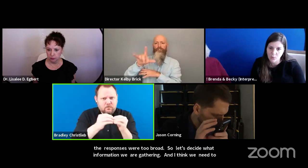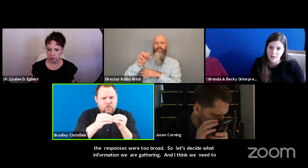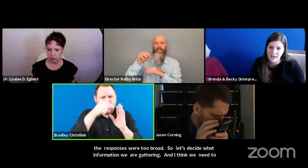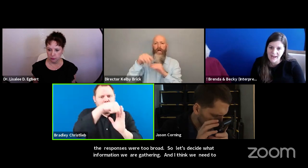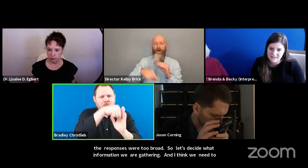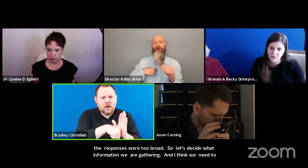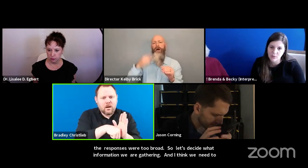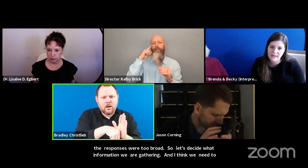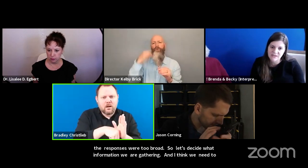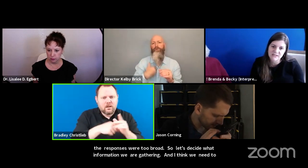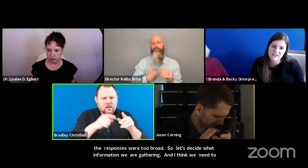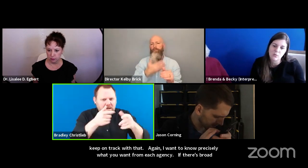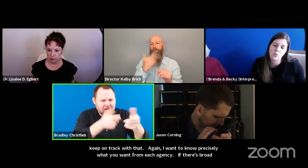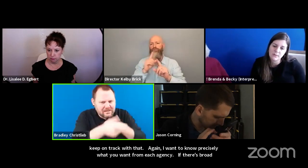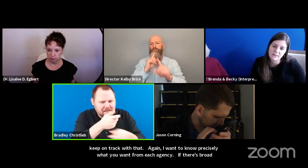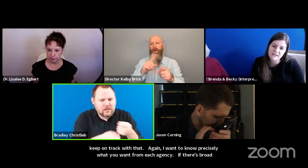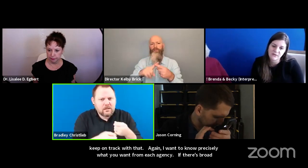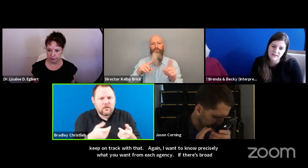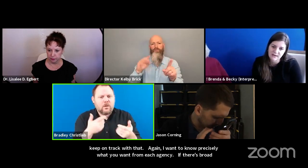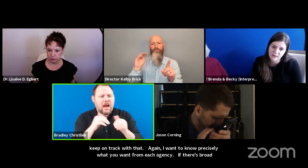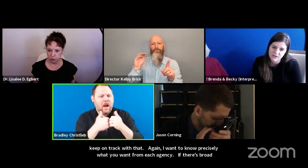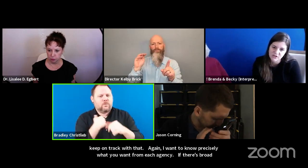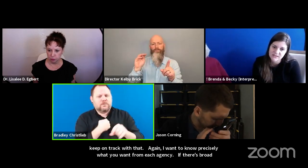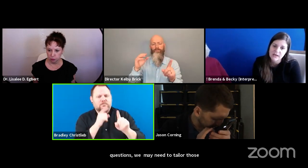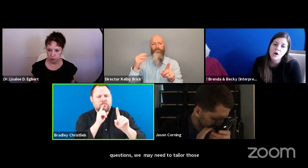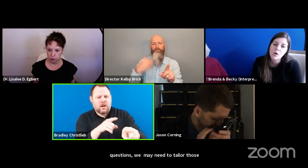what we ask from one agency would be different from another agency.